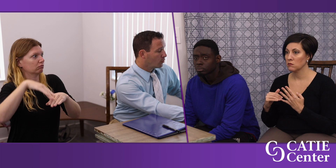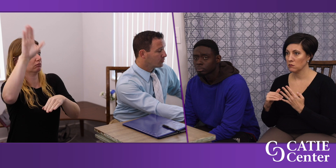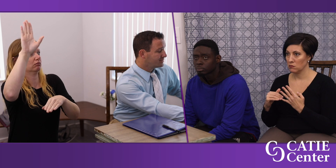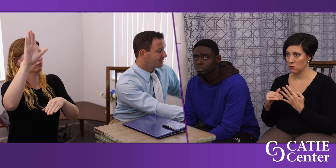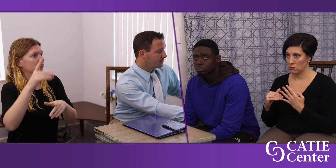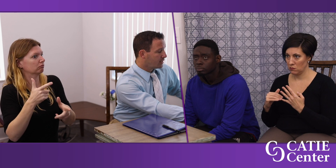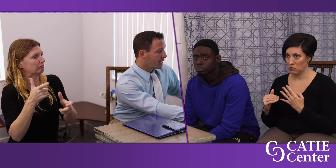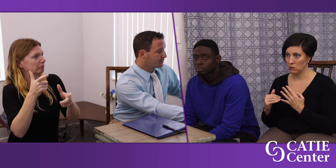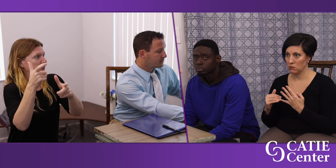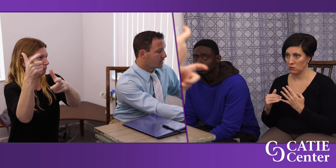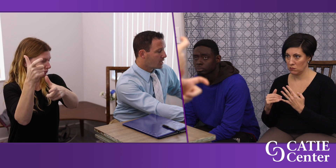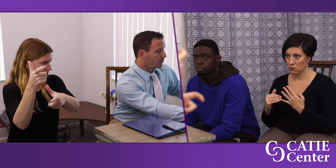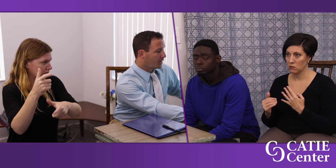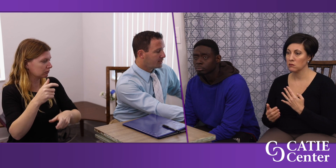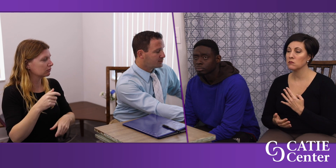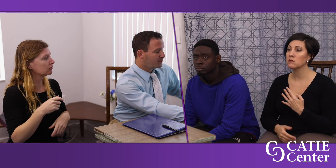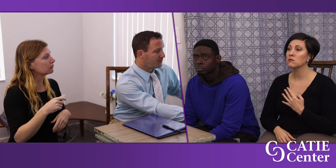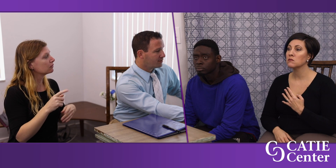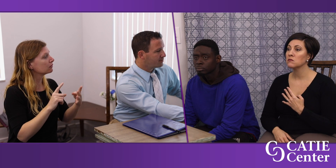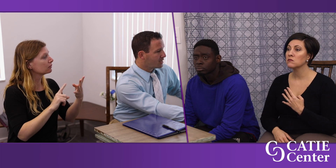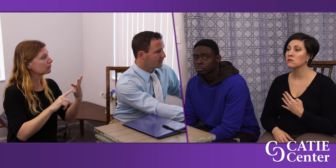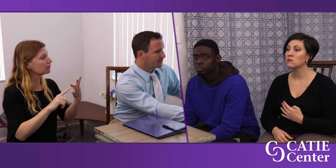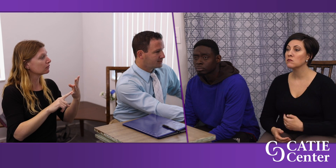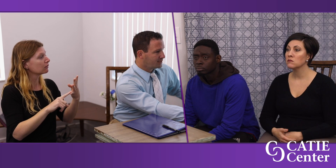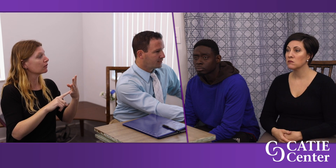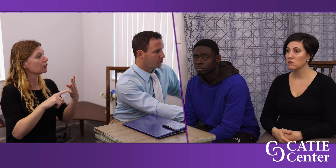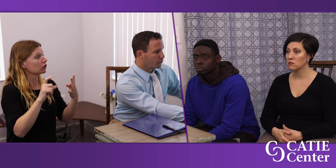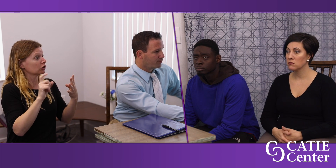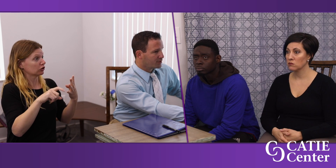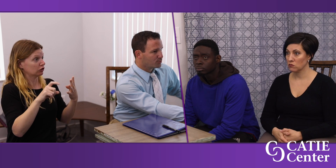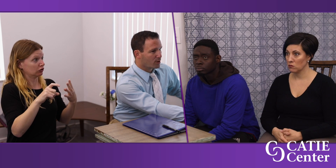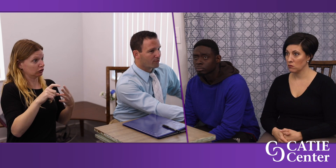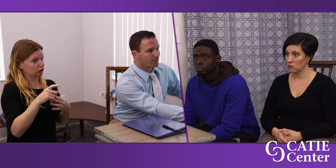Or D) exit the highway at a speed not exceeding 30 miles per hour.